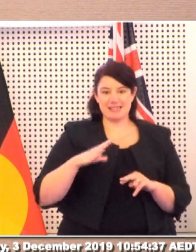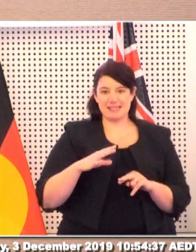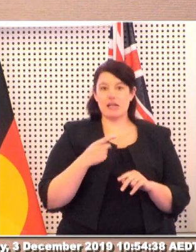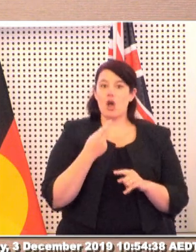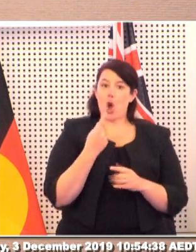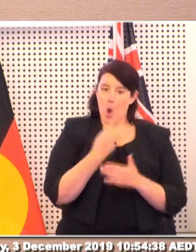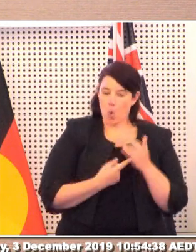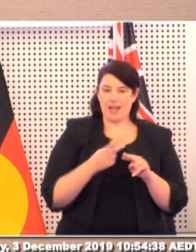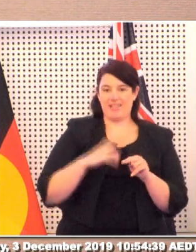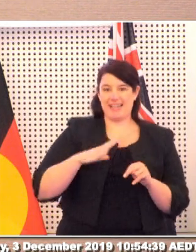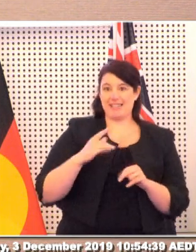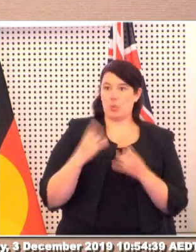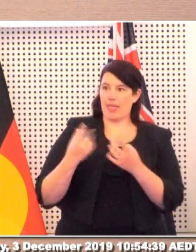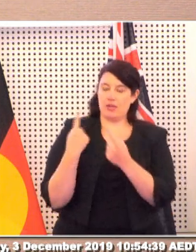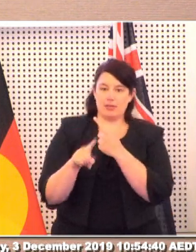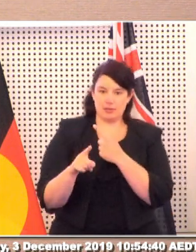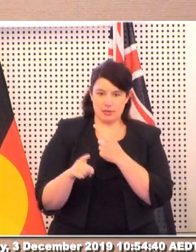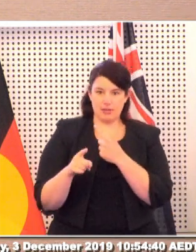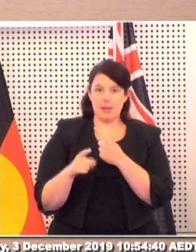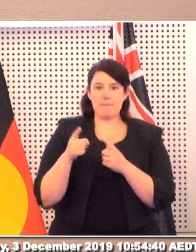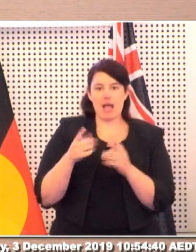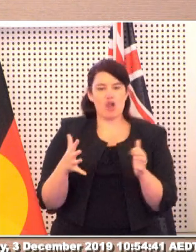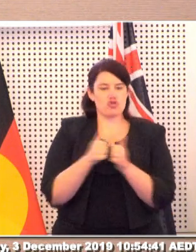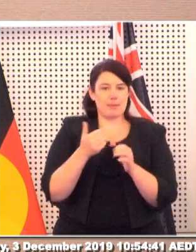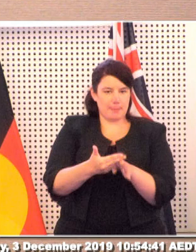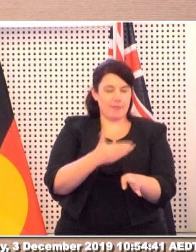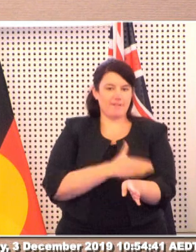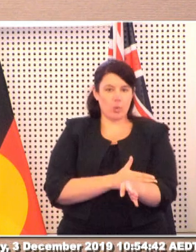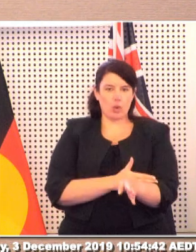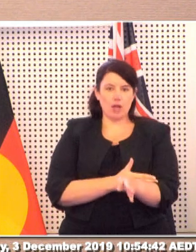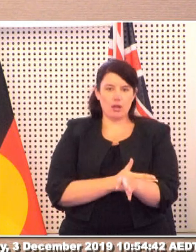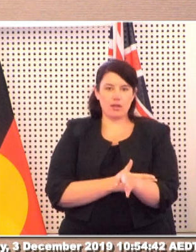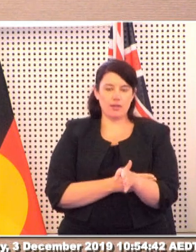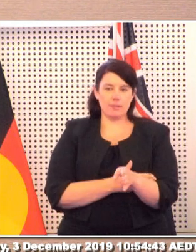Usually, though, it’s based on an understanding of, I guess, a persistent